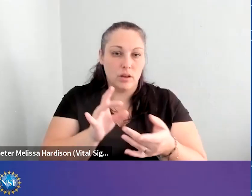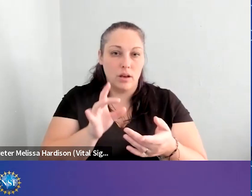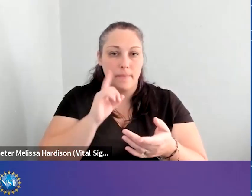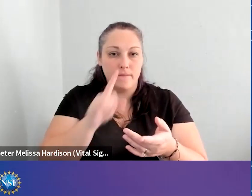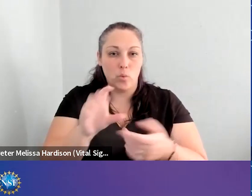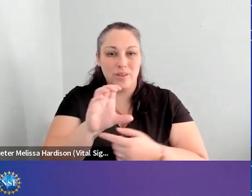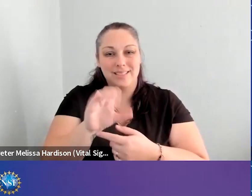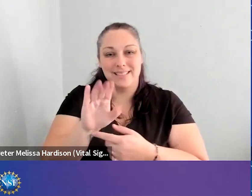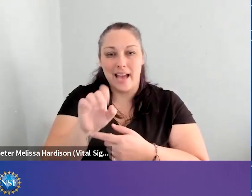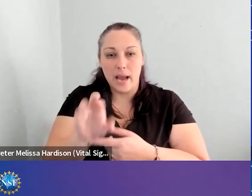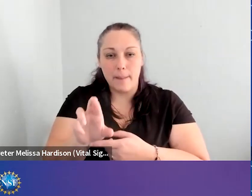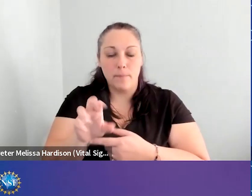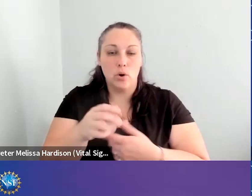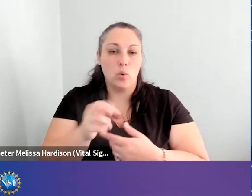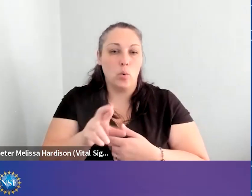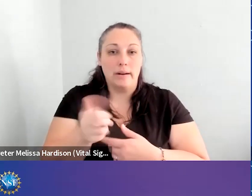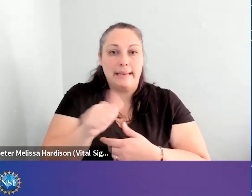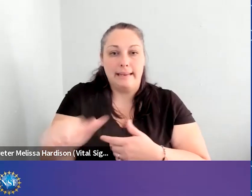or any discipline that you're working in.